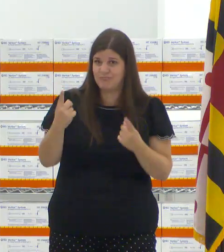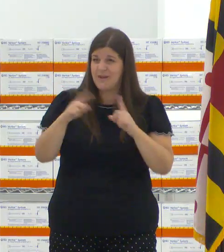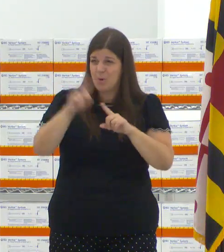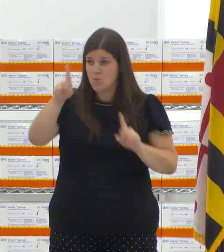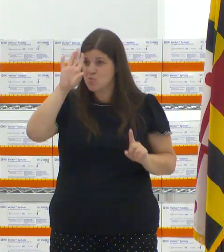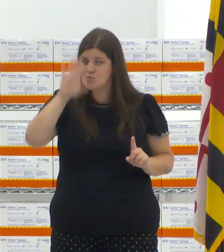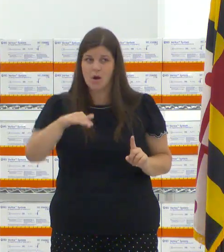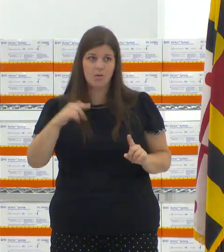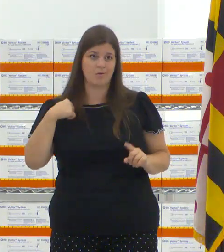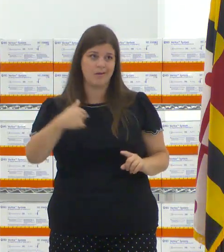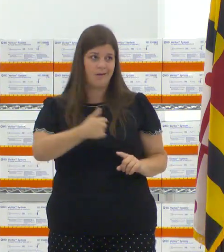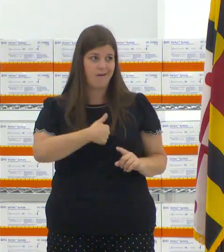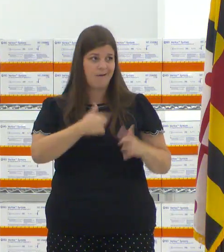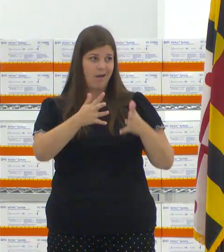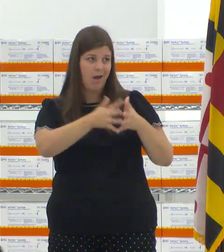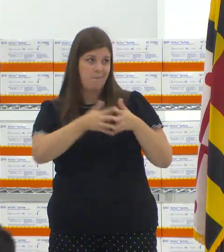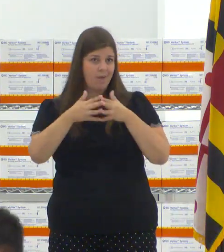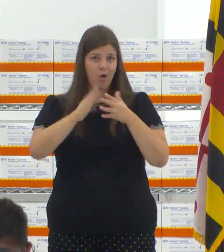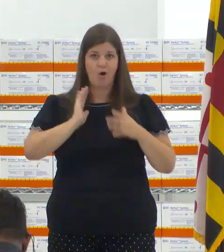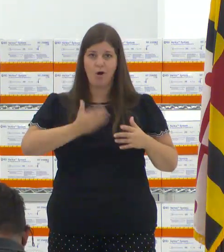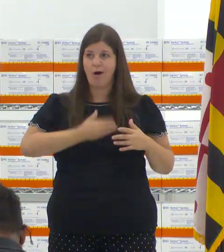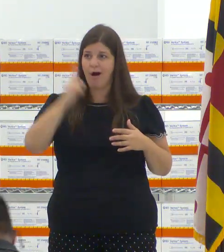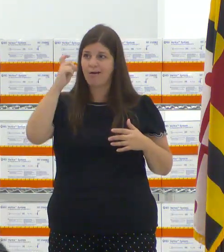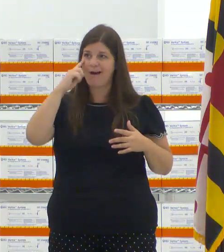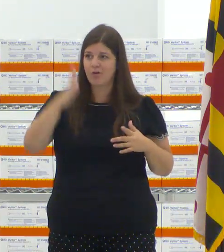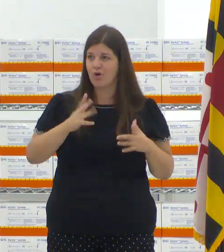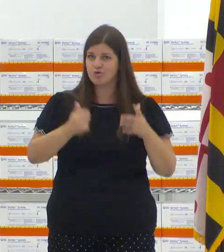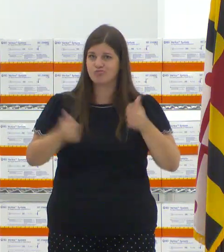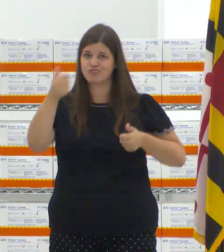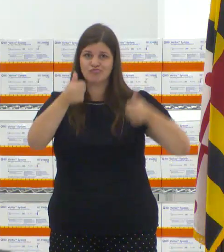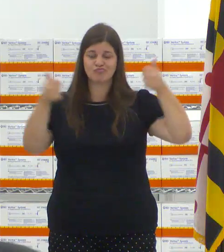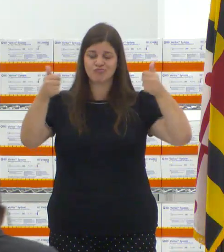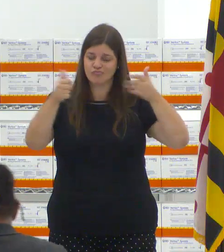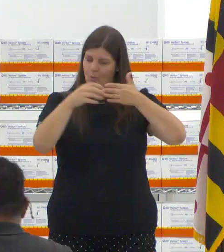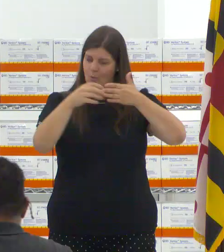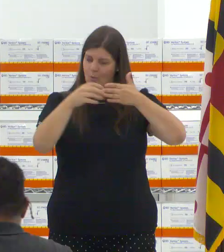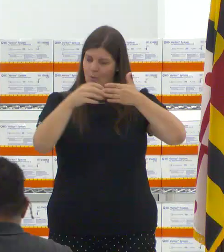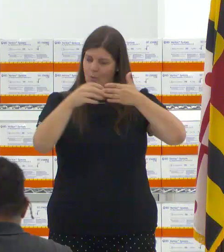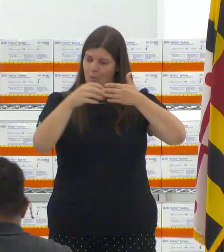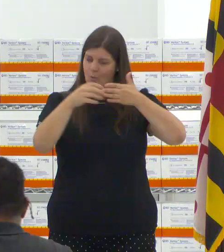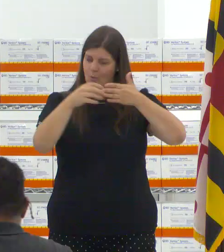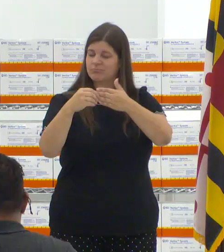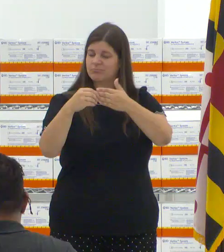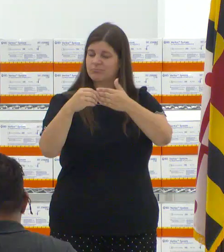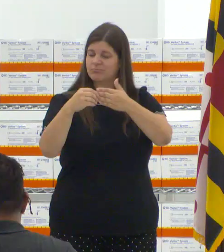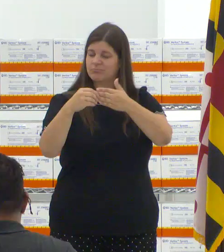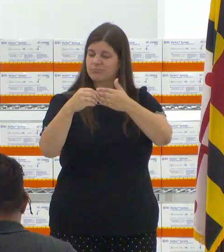1 million tests to nearly 25 percent of our state's population. I want to again thank